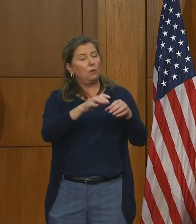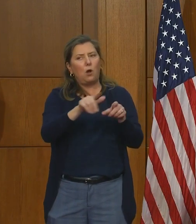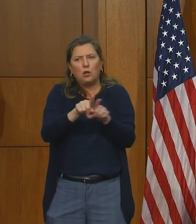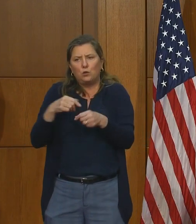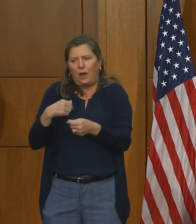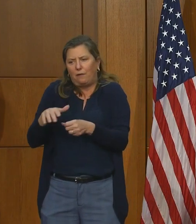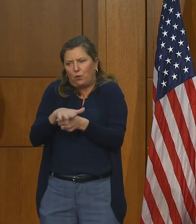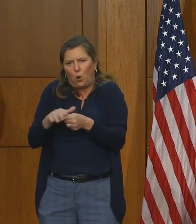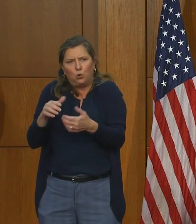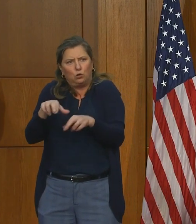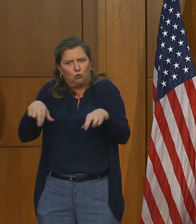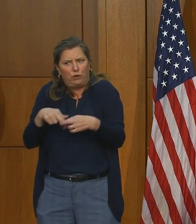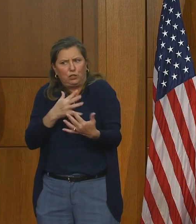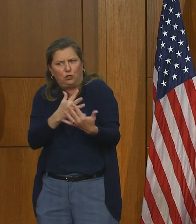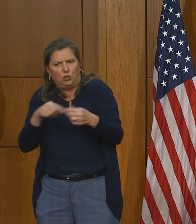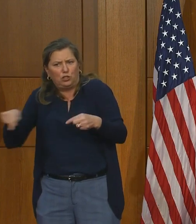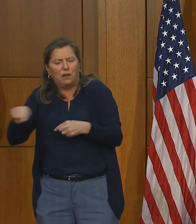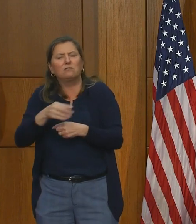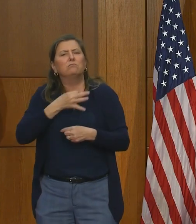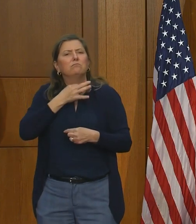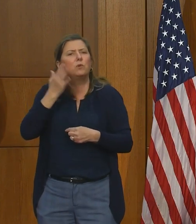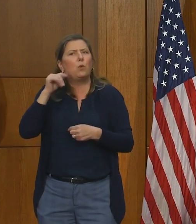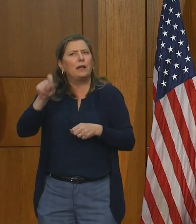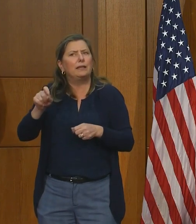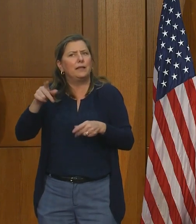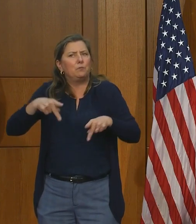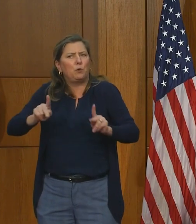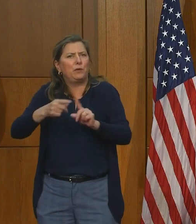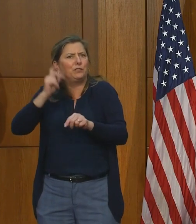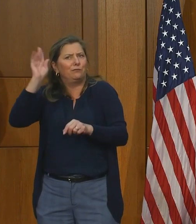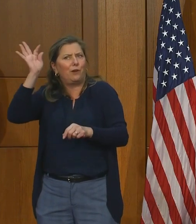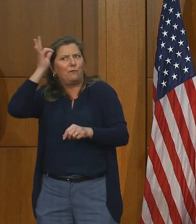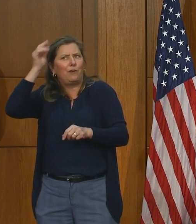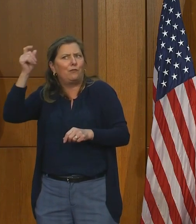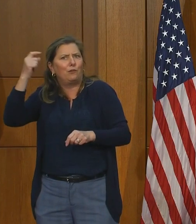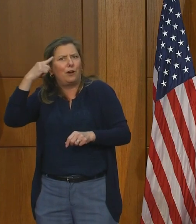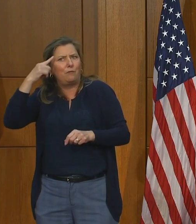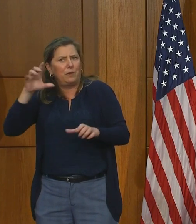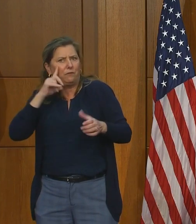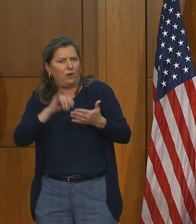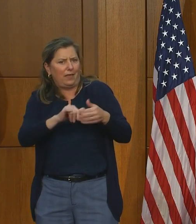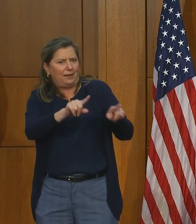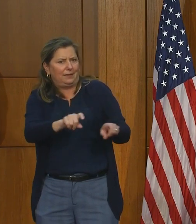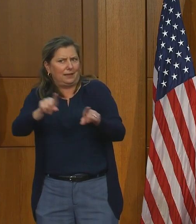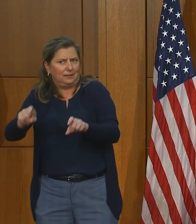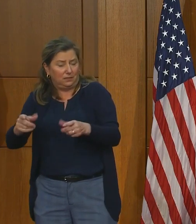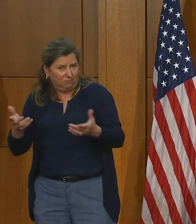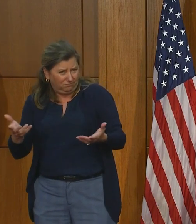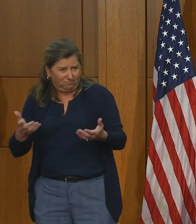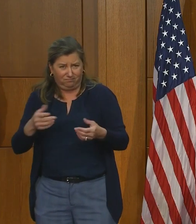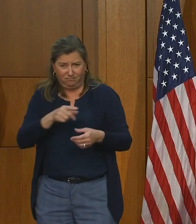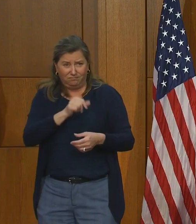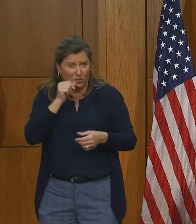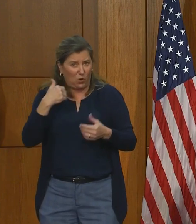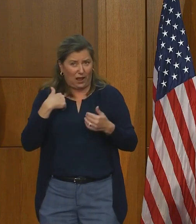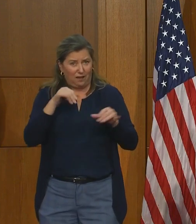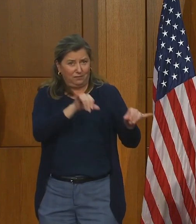FEDERAL MAKING EASIER STILL